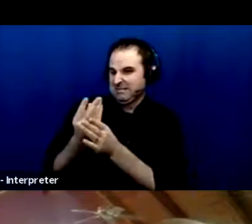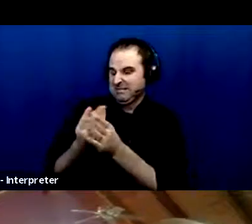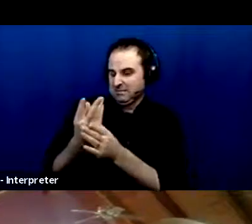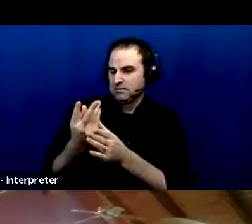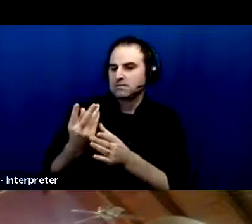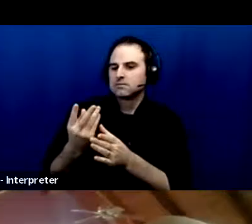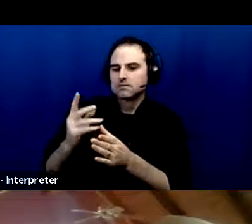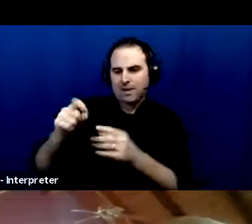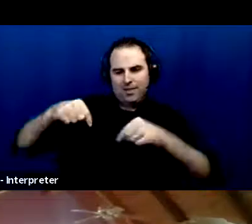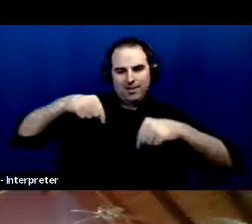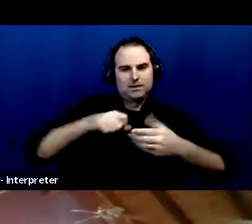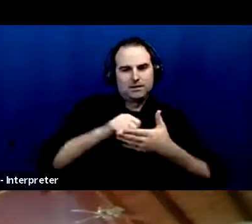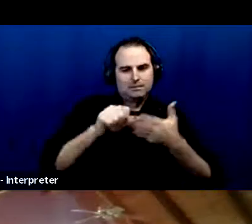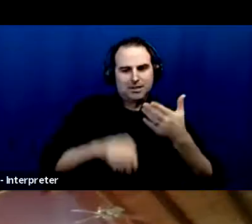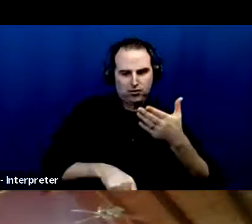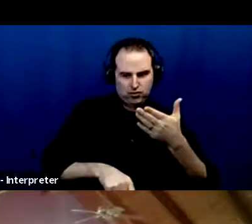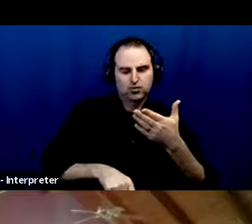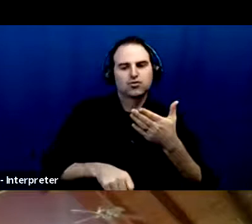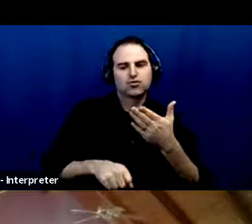term. And deletions to right.